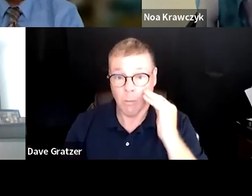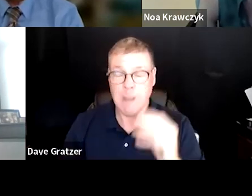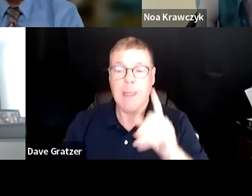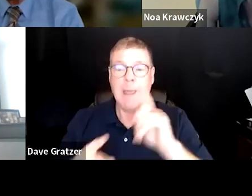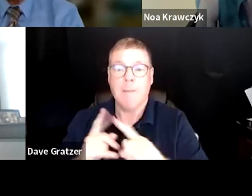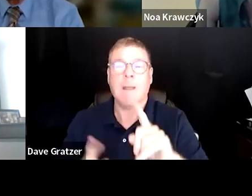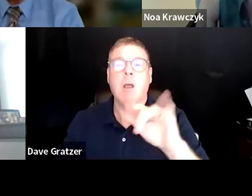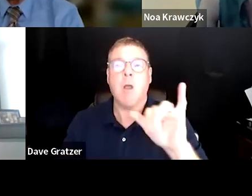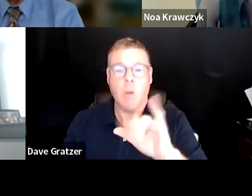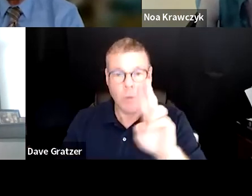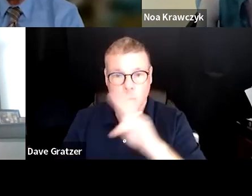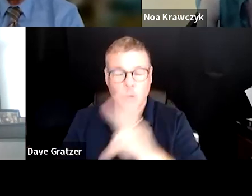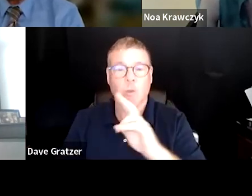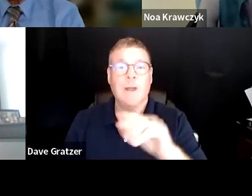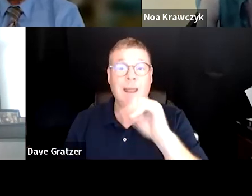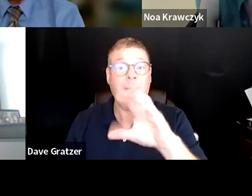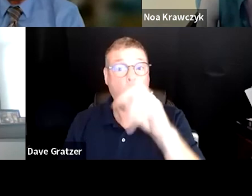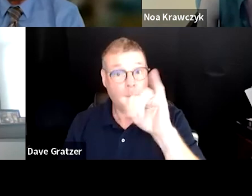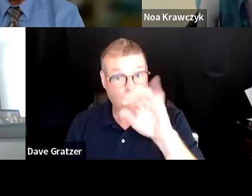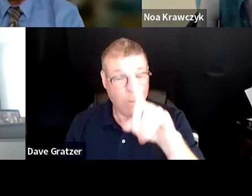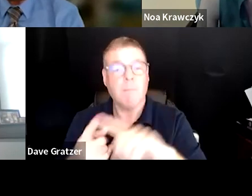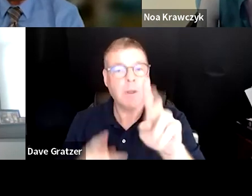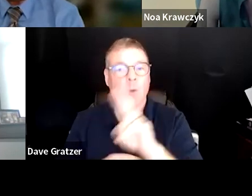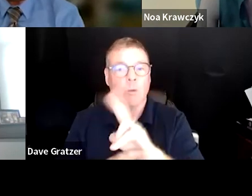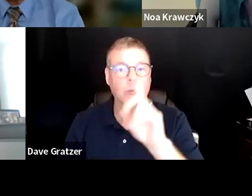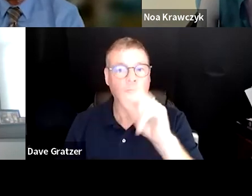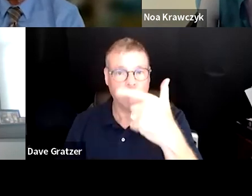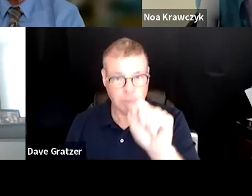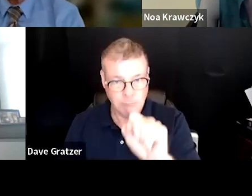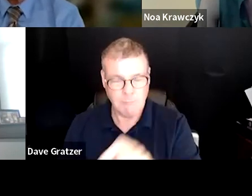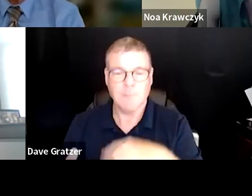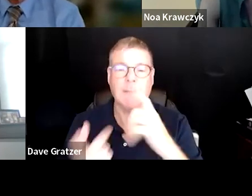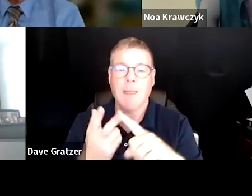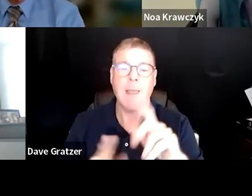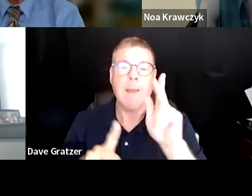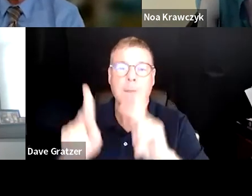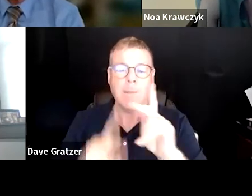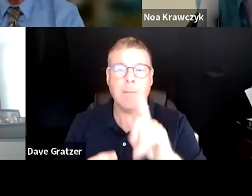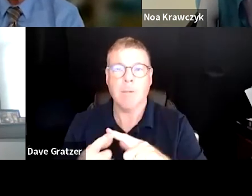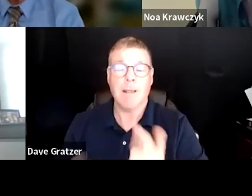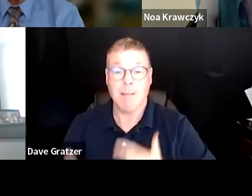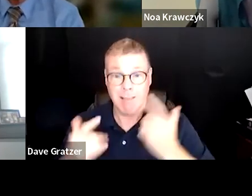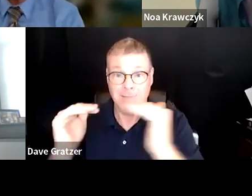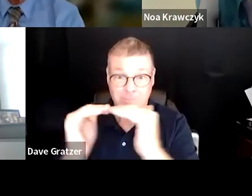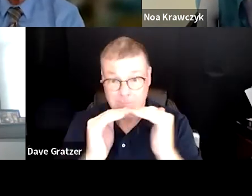but a substance use disorder. And our teams are comprised of an individual with lived peer recovery specialists